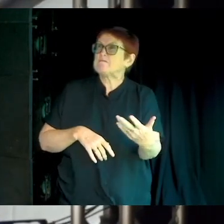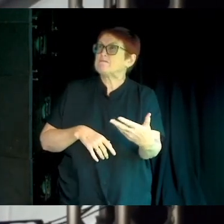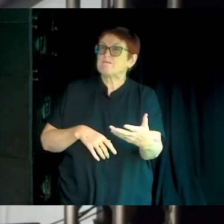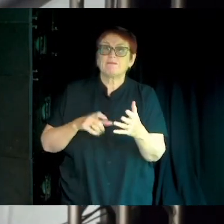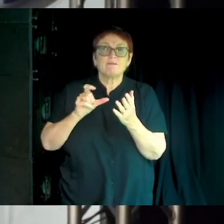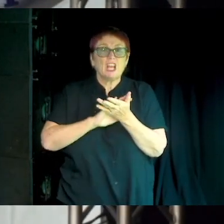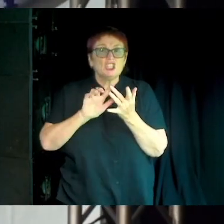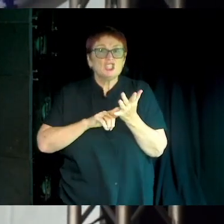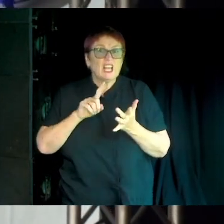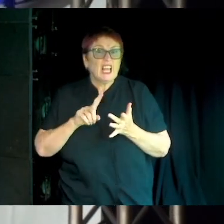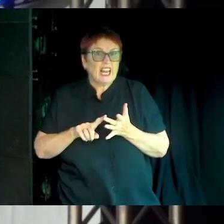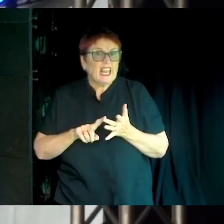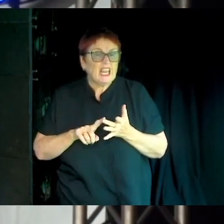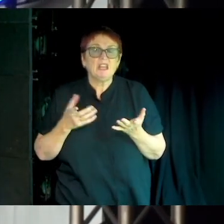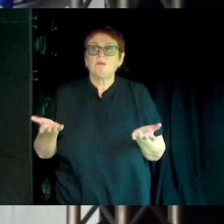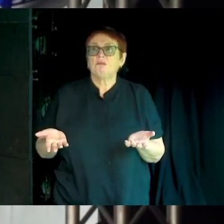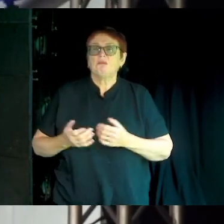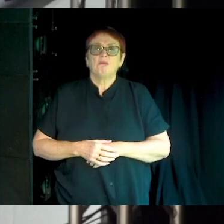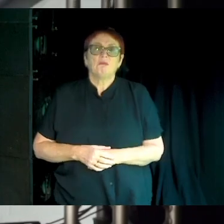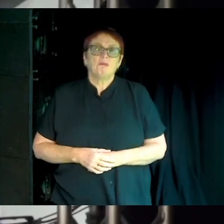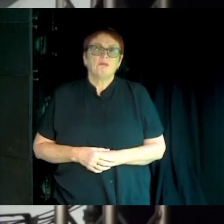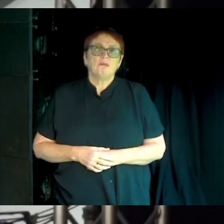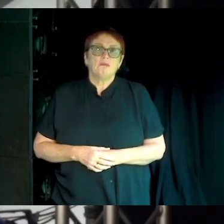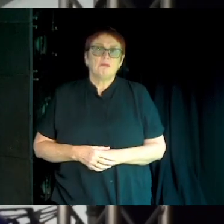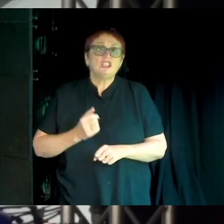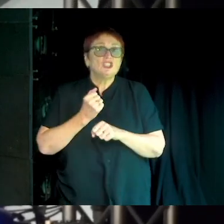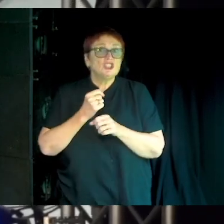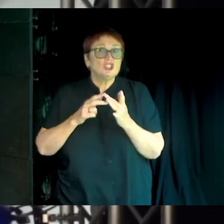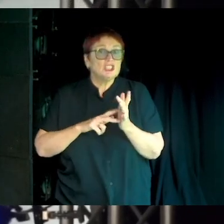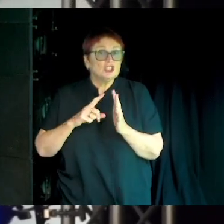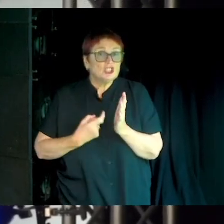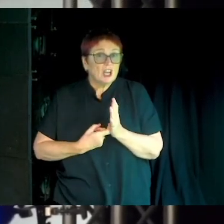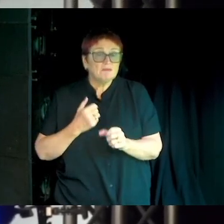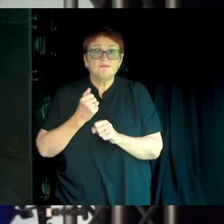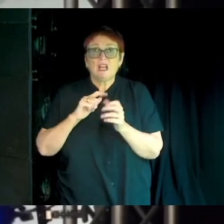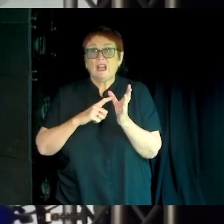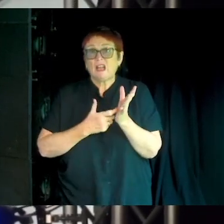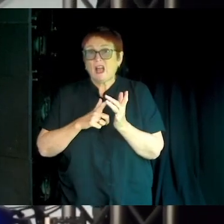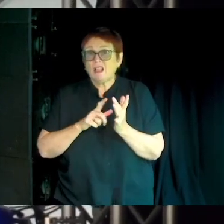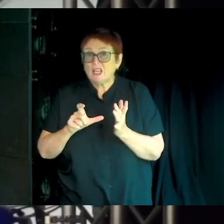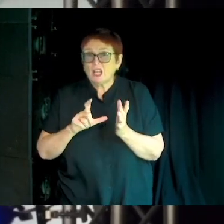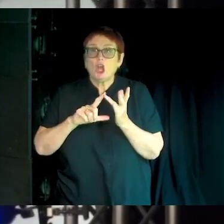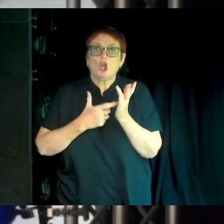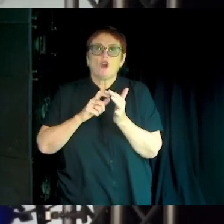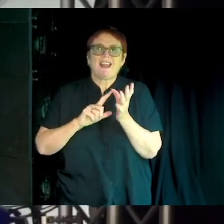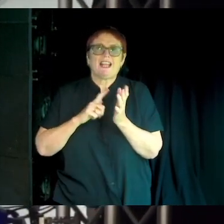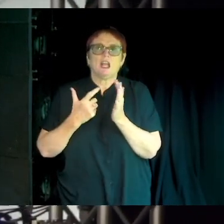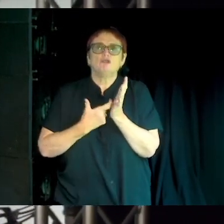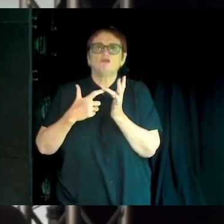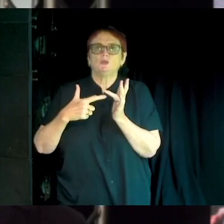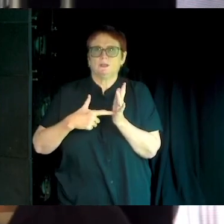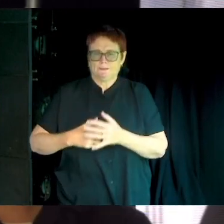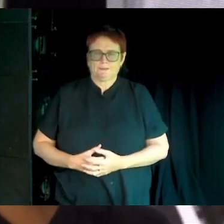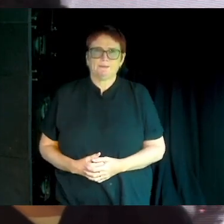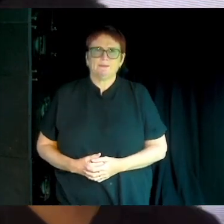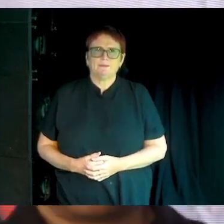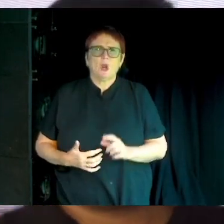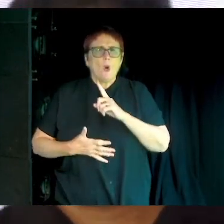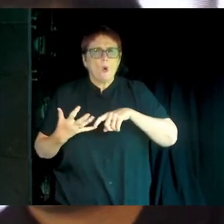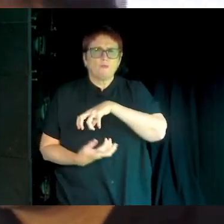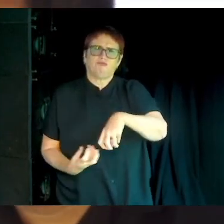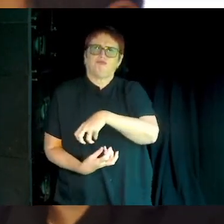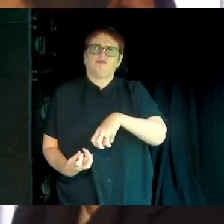chili definitely chili ginger garlic and coriander roots oh so they are all blend together so while